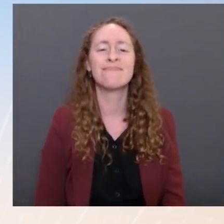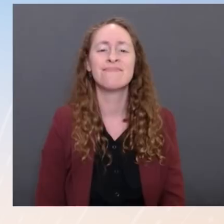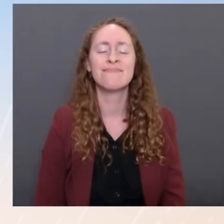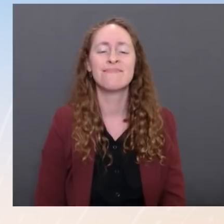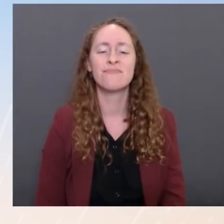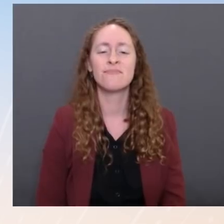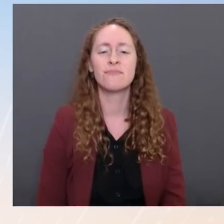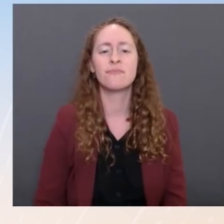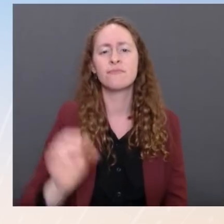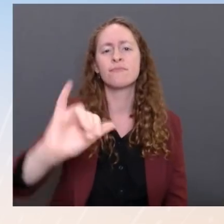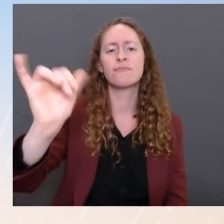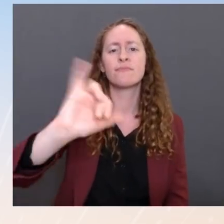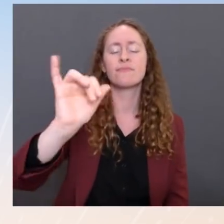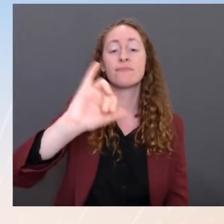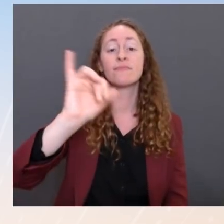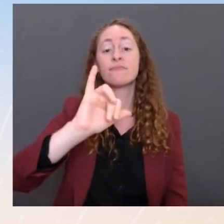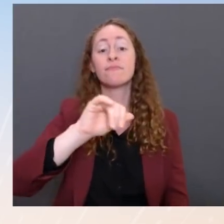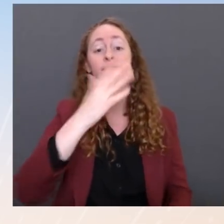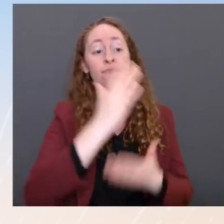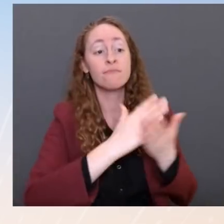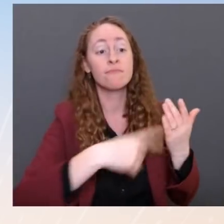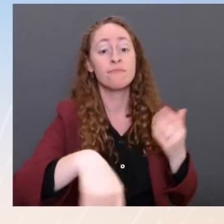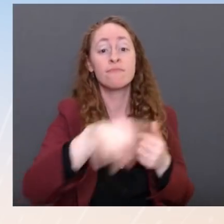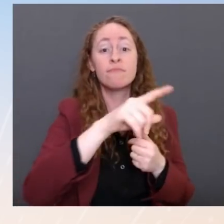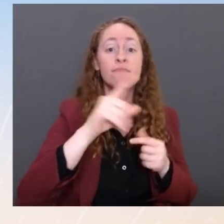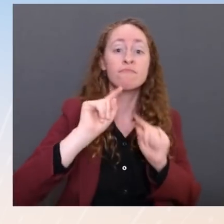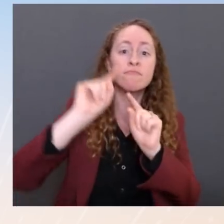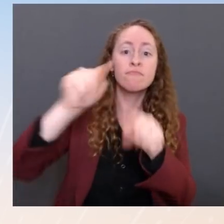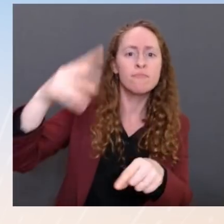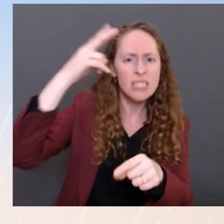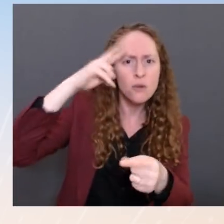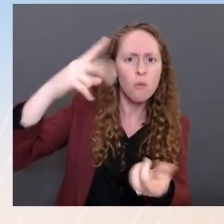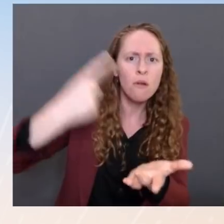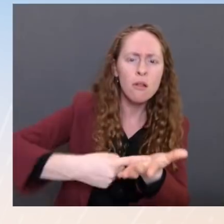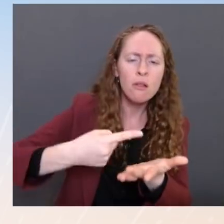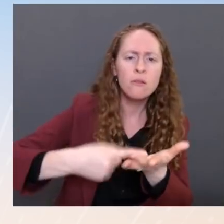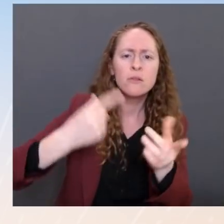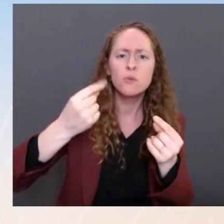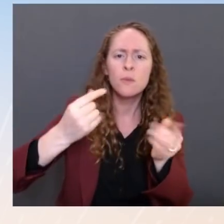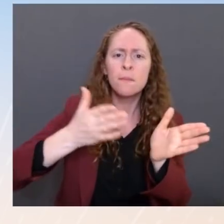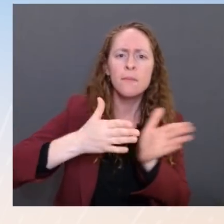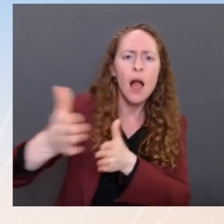So these conversations are ongoing. Obviously, important questions about what the final invitation list will look like.